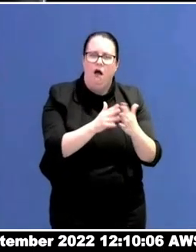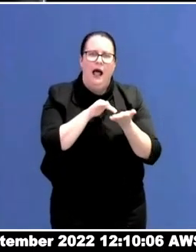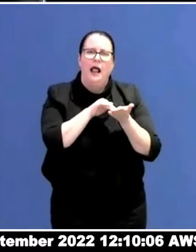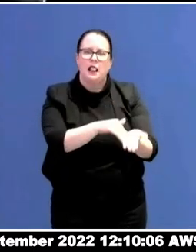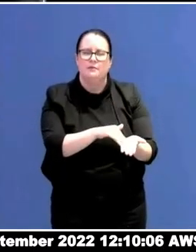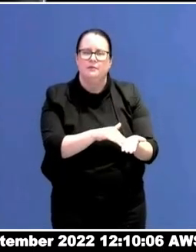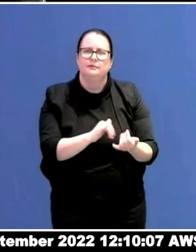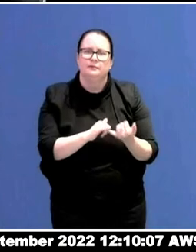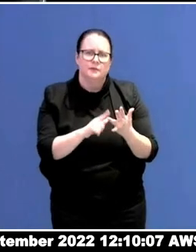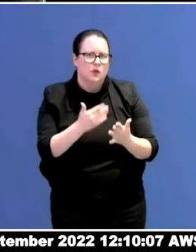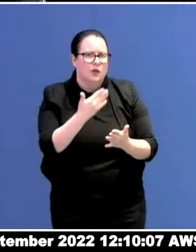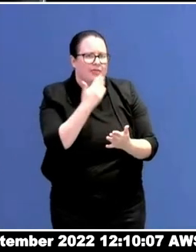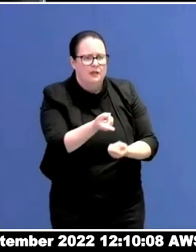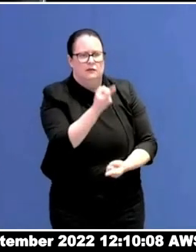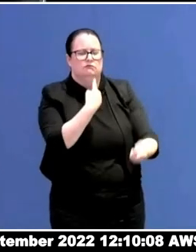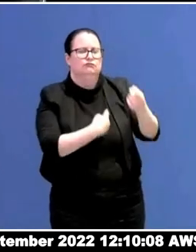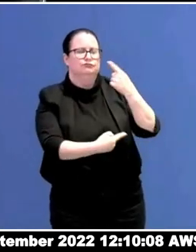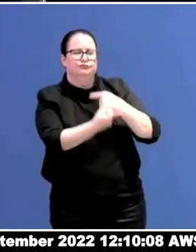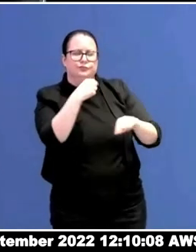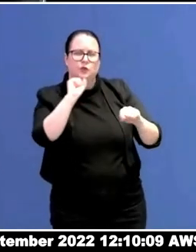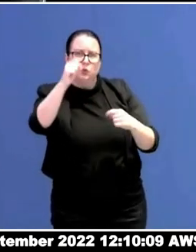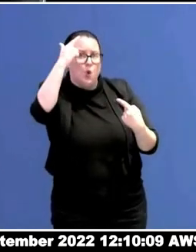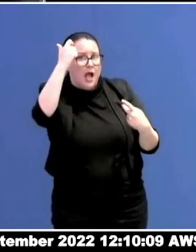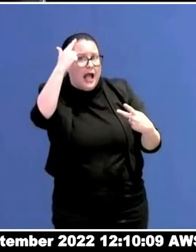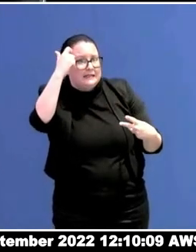very grateful to you for the suggestions you have made and for the description you have